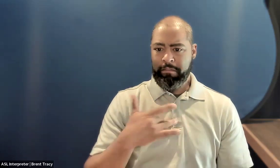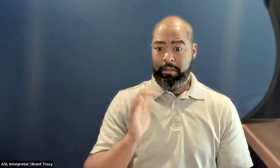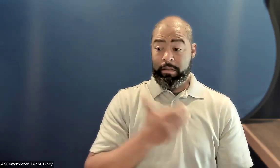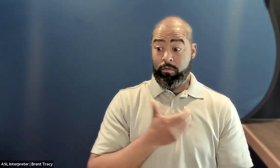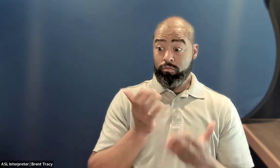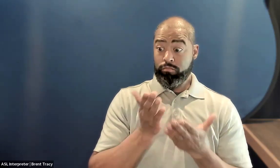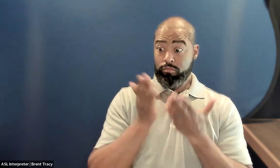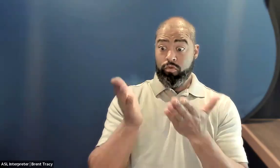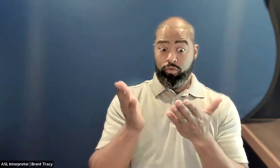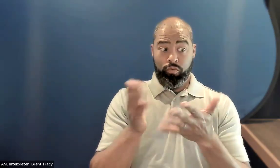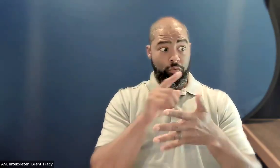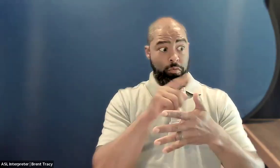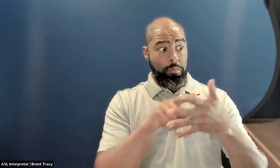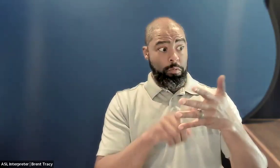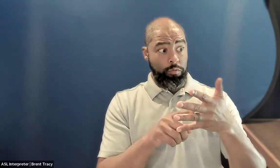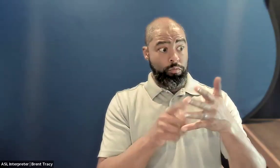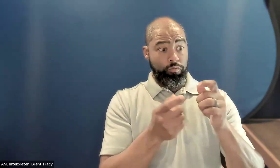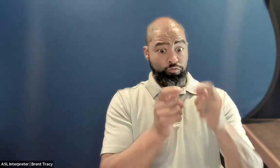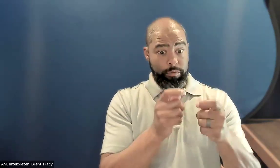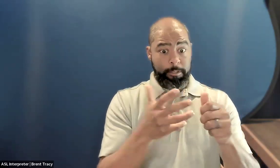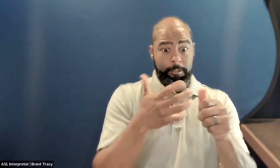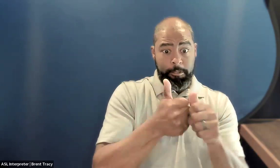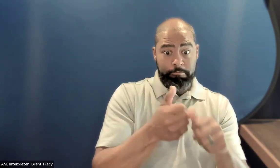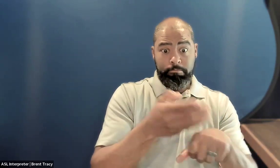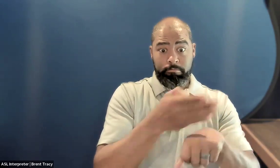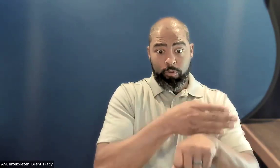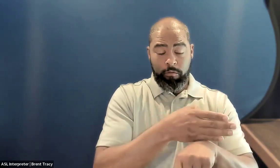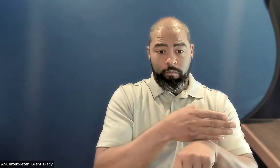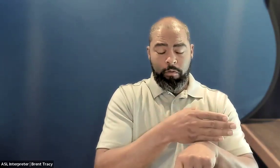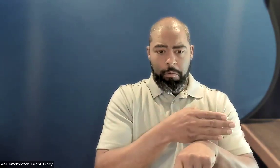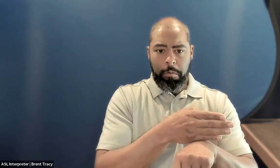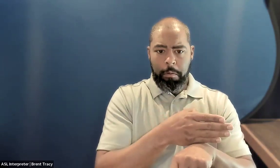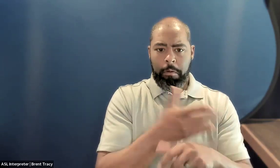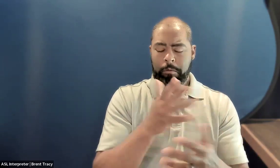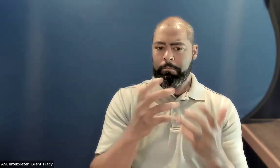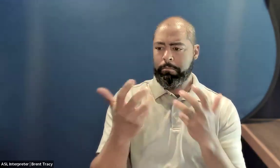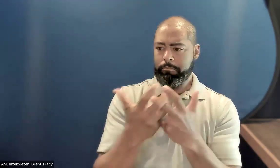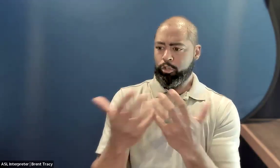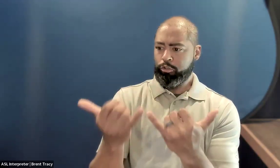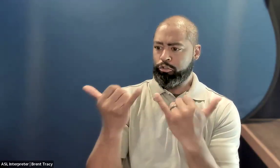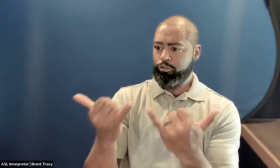project design to values that are available readily through that climate resilience tool.